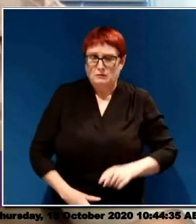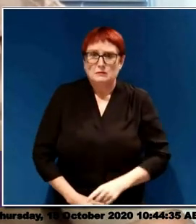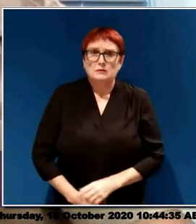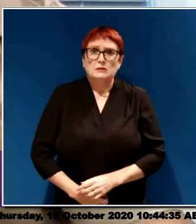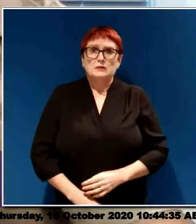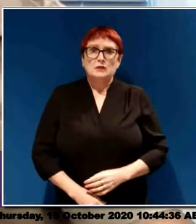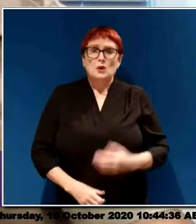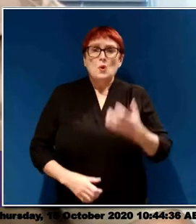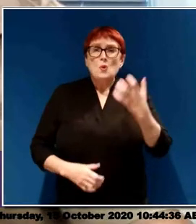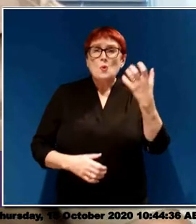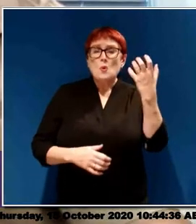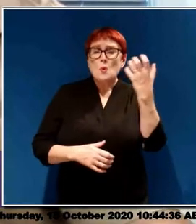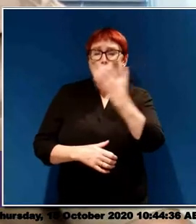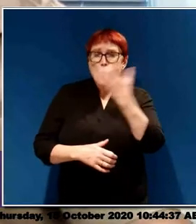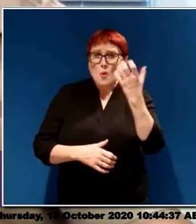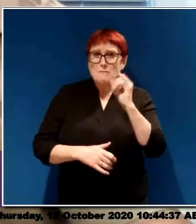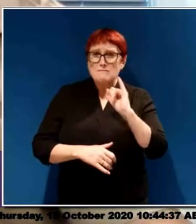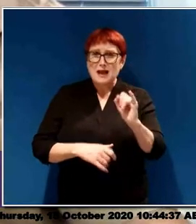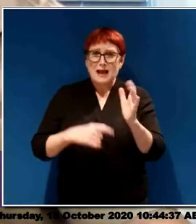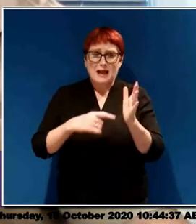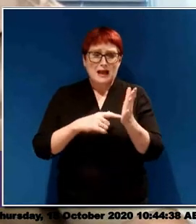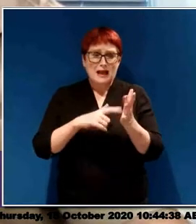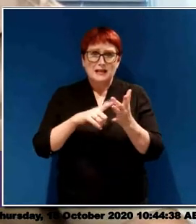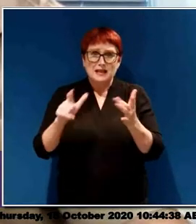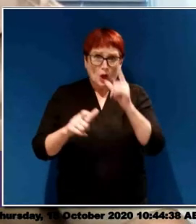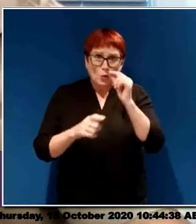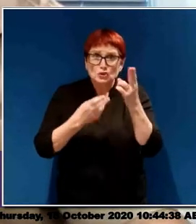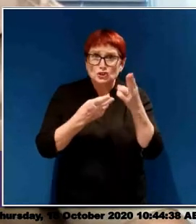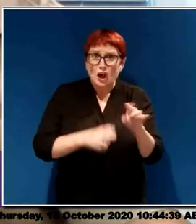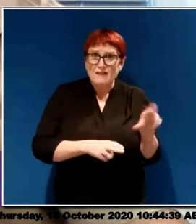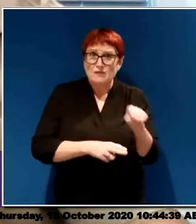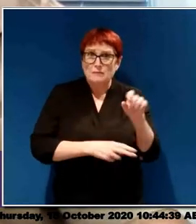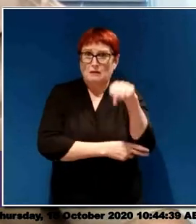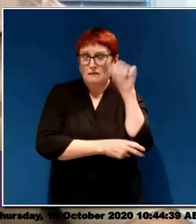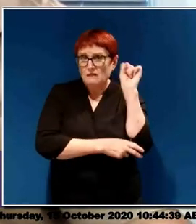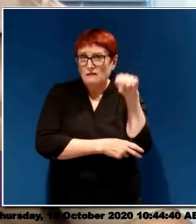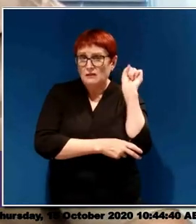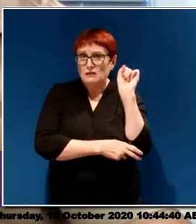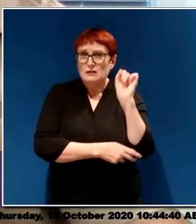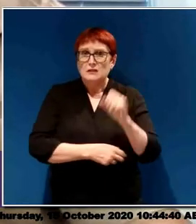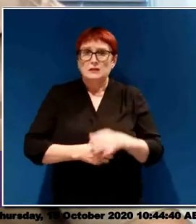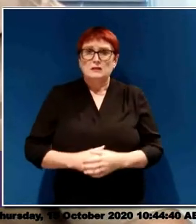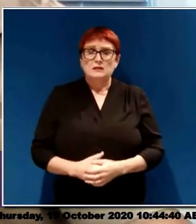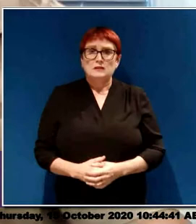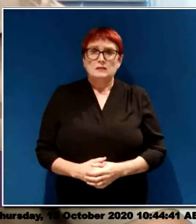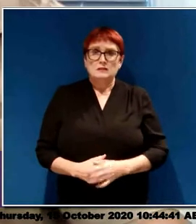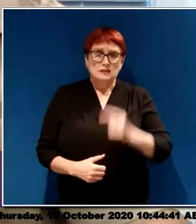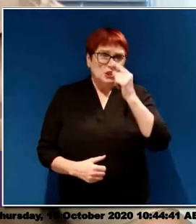have been life-threatening, well, it was life-threatening. He was at risk of either becoming paralysed or dying.